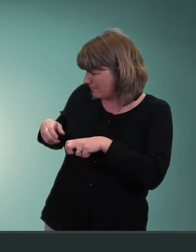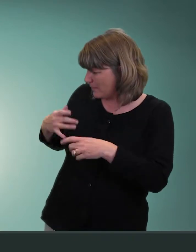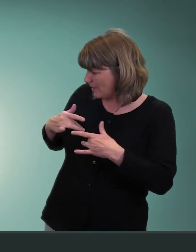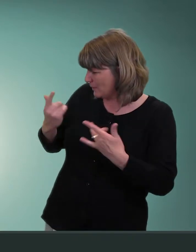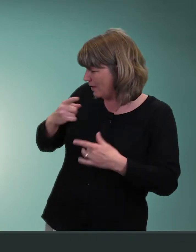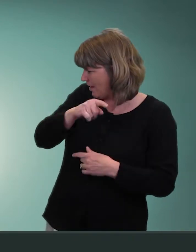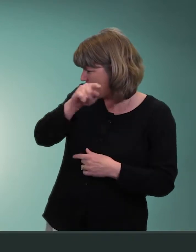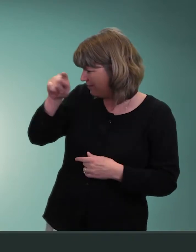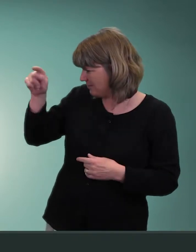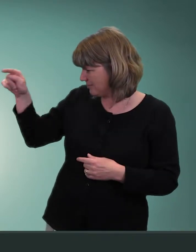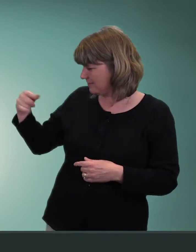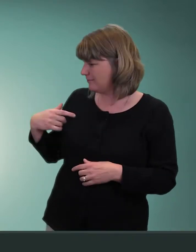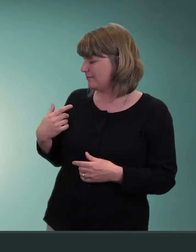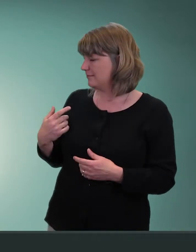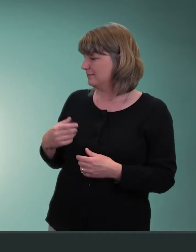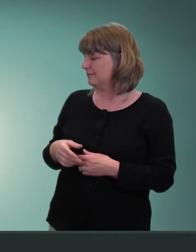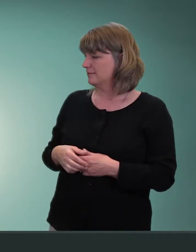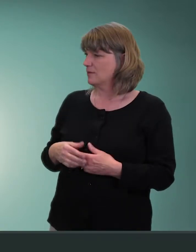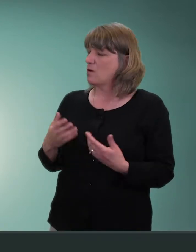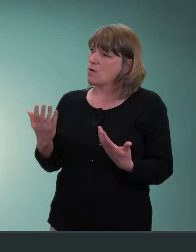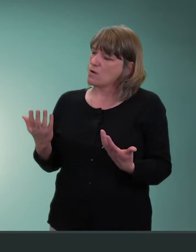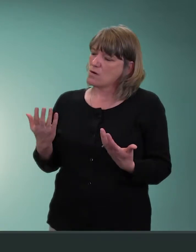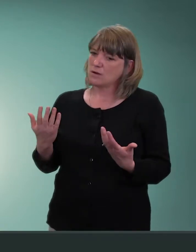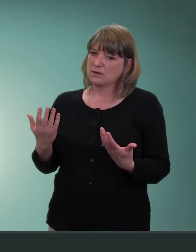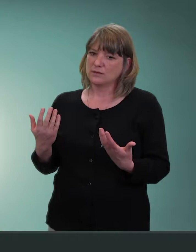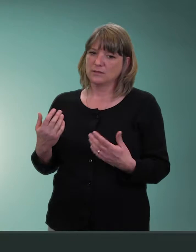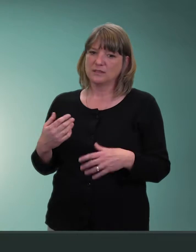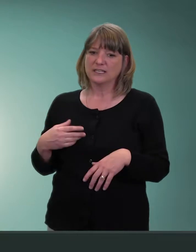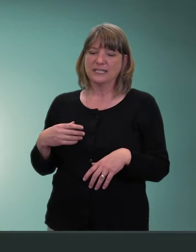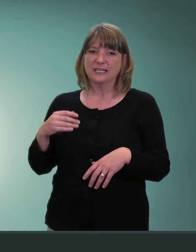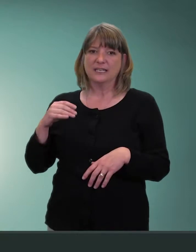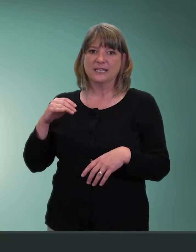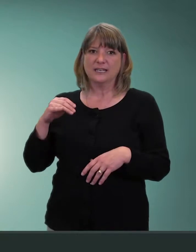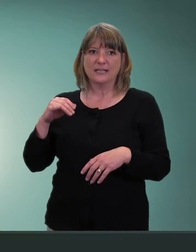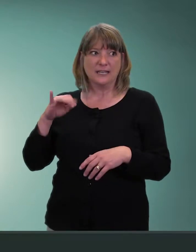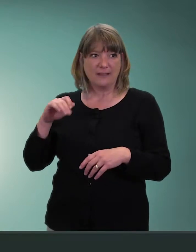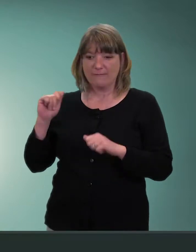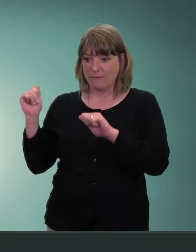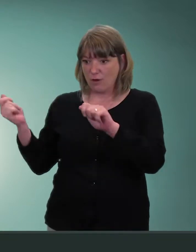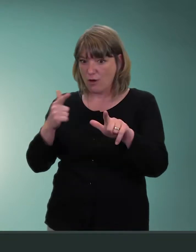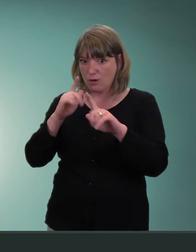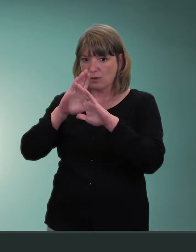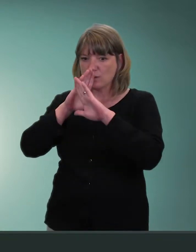"What's going on?" or like when everyone is quiet,